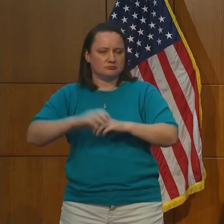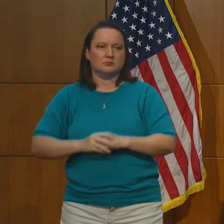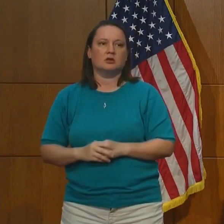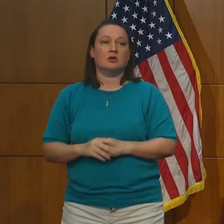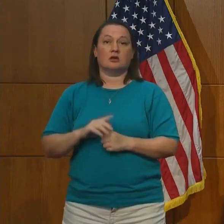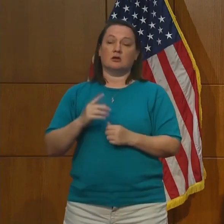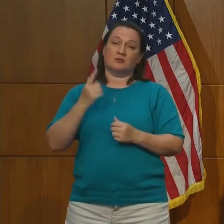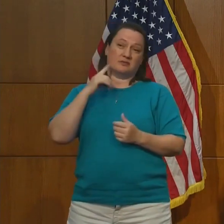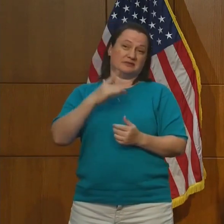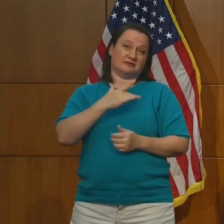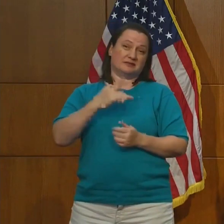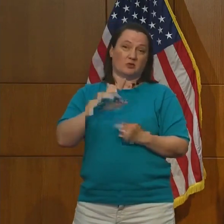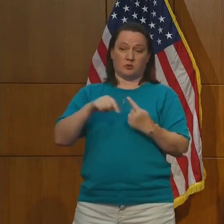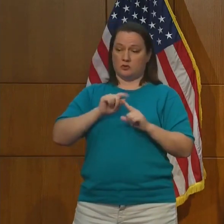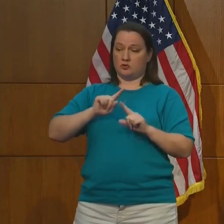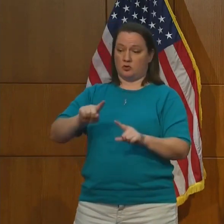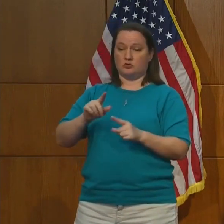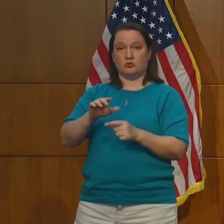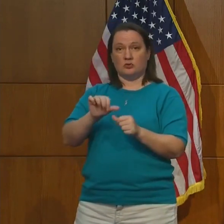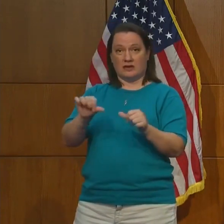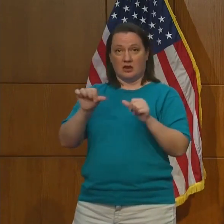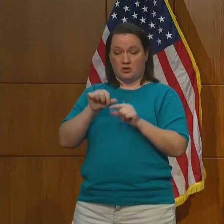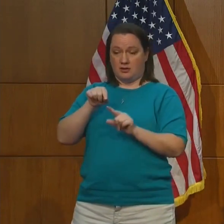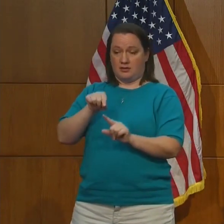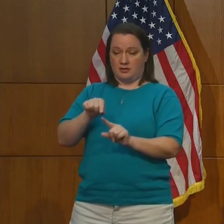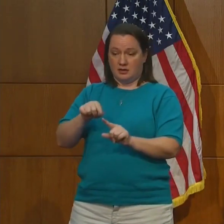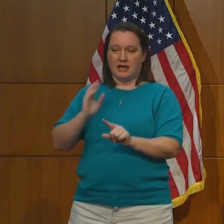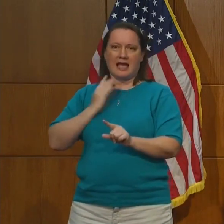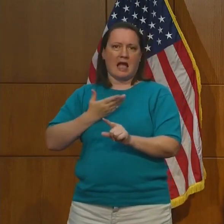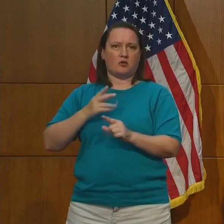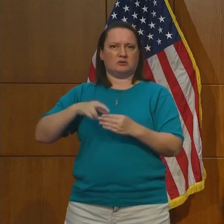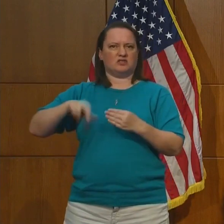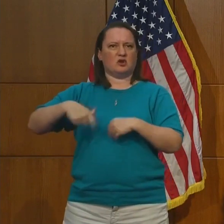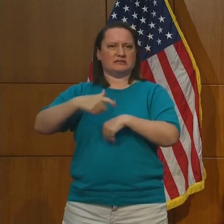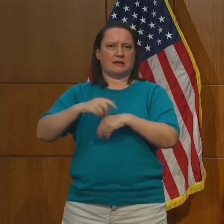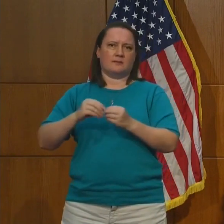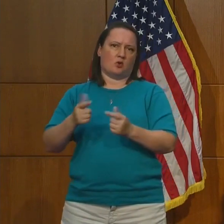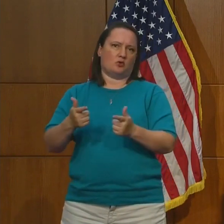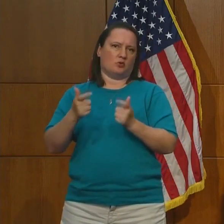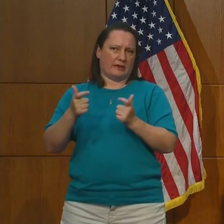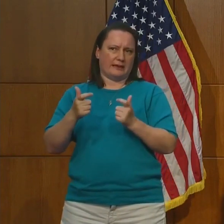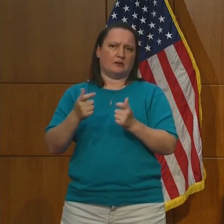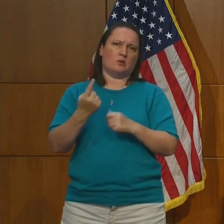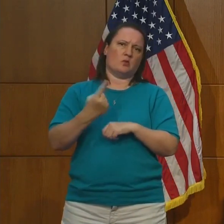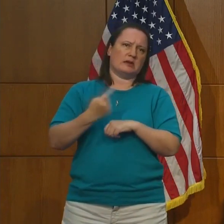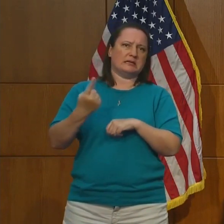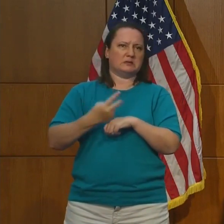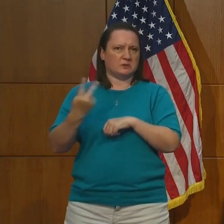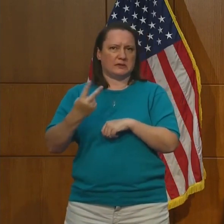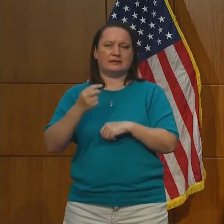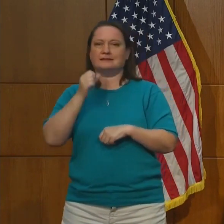CHALLENGES WITH REGARD. WITH SOME OF SUPPLIES BUT FOR THE MOST PART WHEN GO UP TO A PARK.